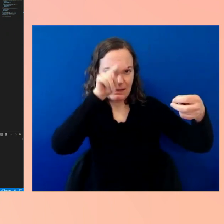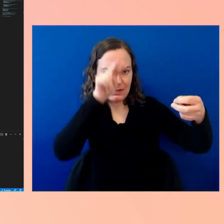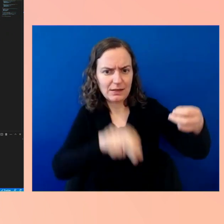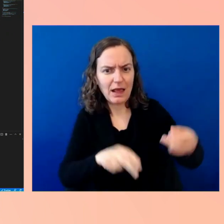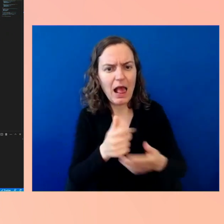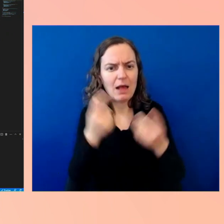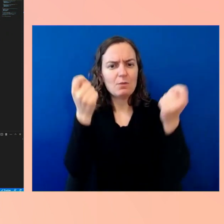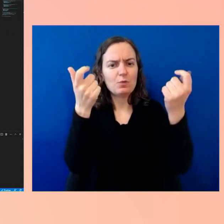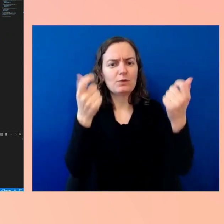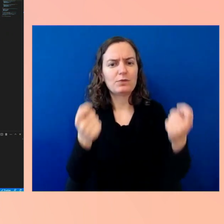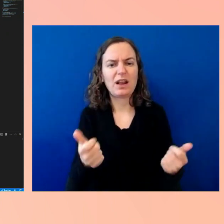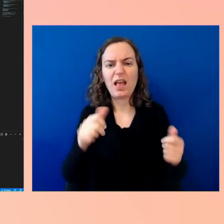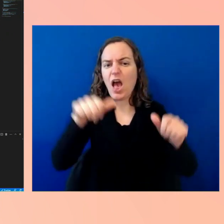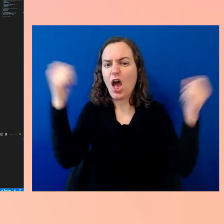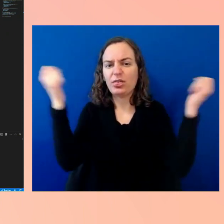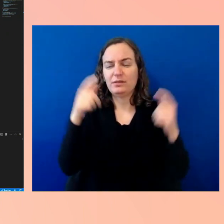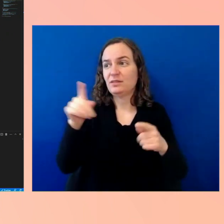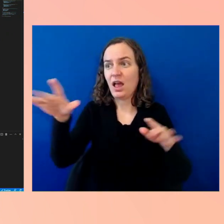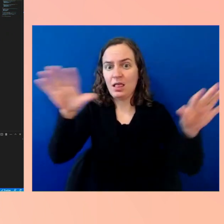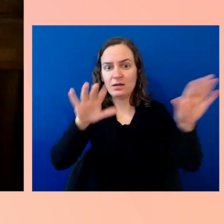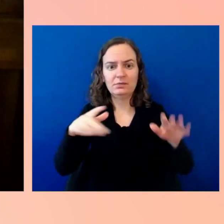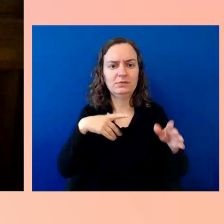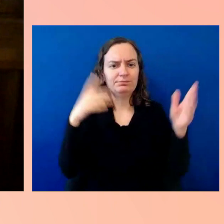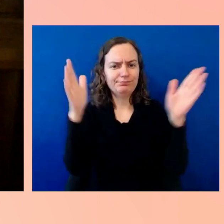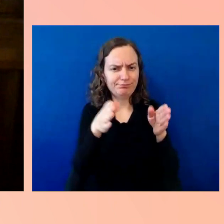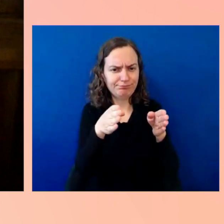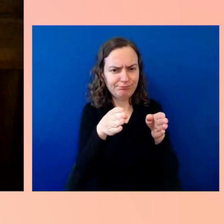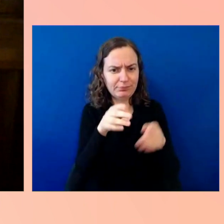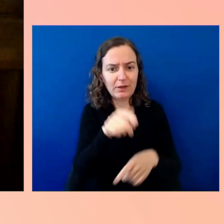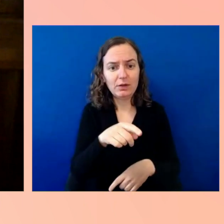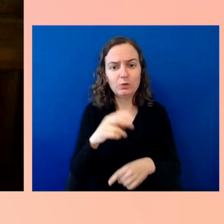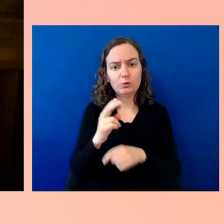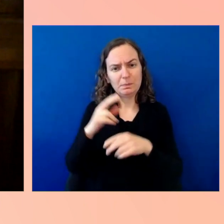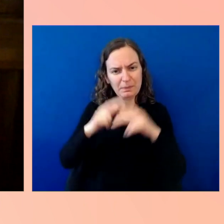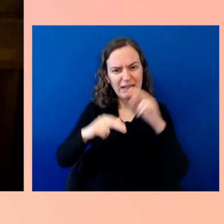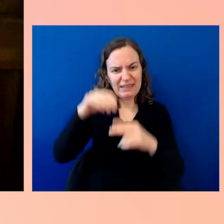It's a simple few keystrokes to bring it up. My third screen is saved for